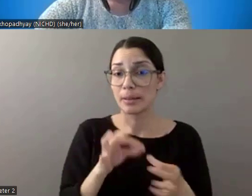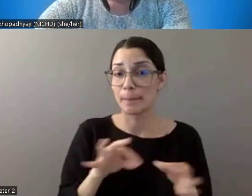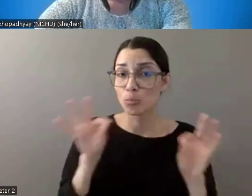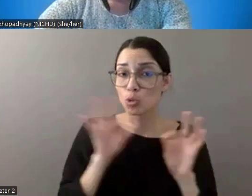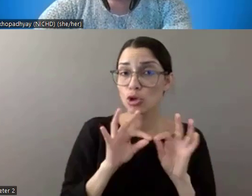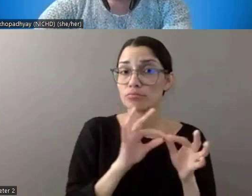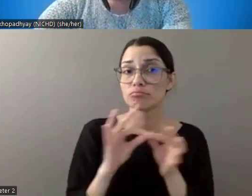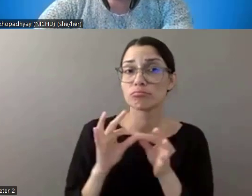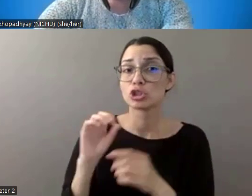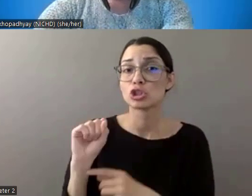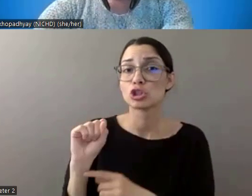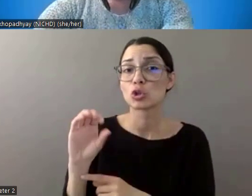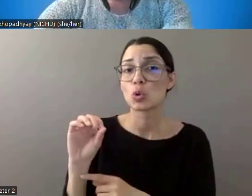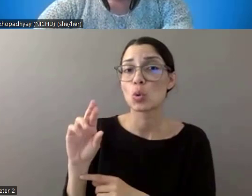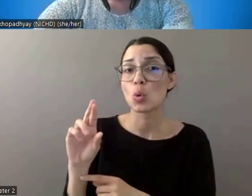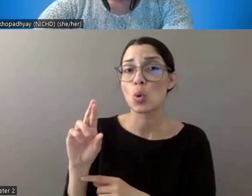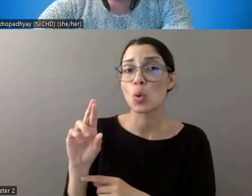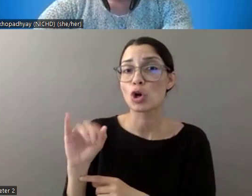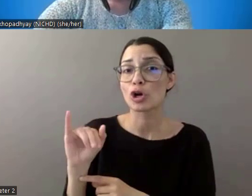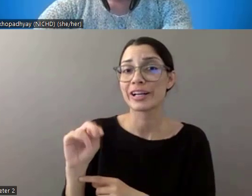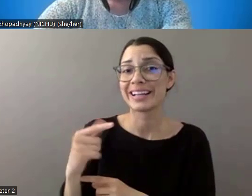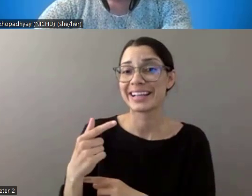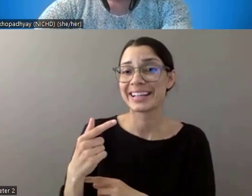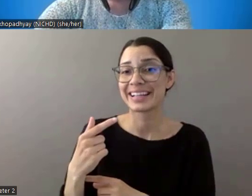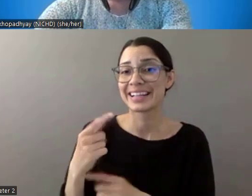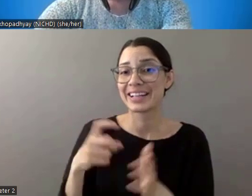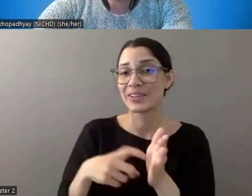Carmen Bertoni: Okay. That's ... That's going to be a long answer.